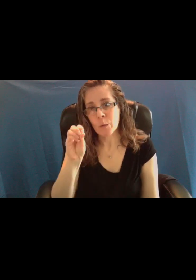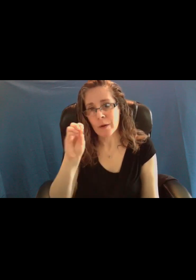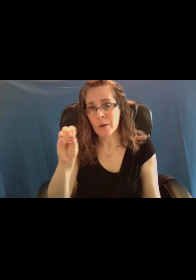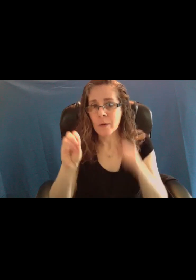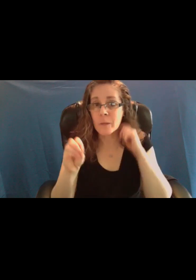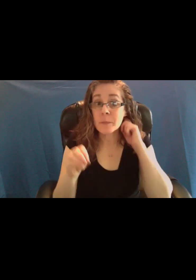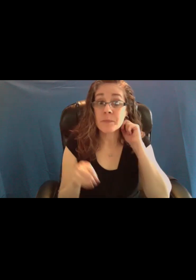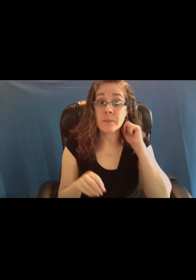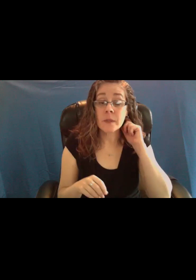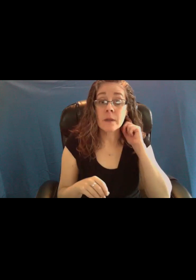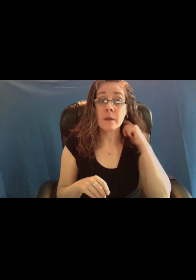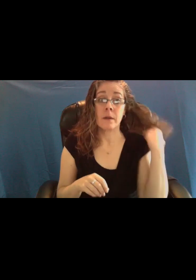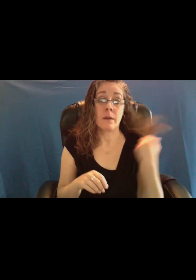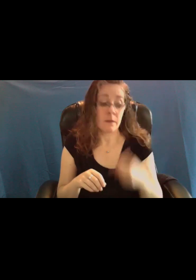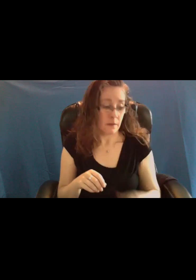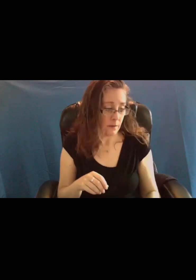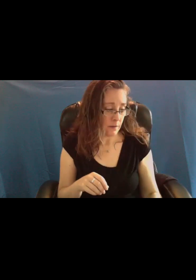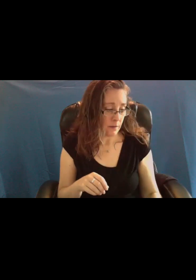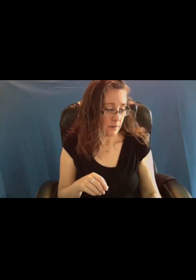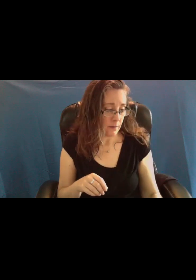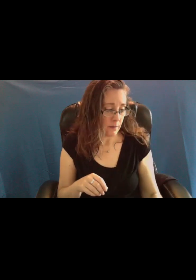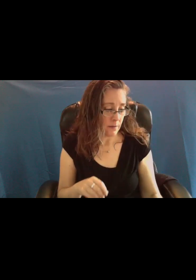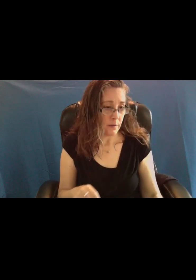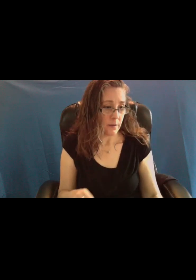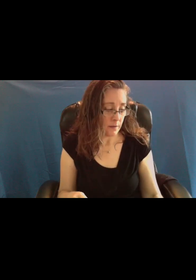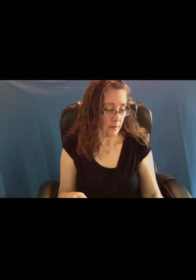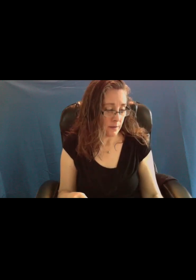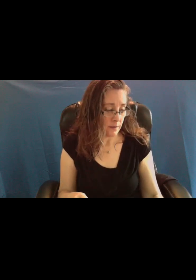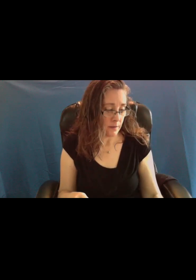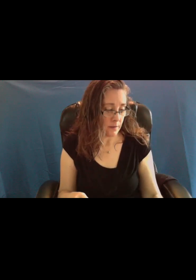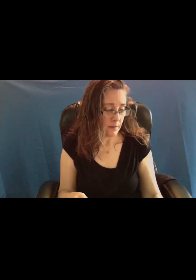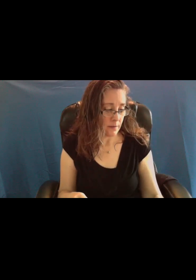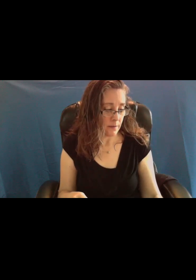against. WCAG are a set of guidelines developed by the world